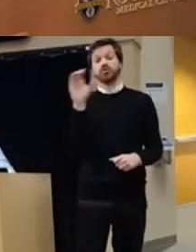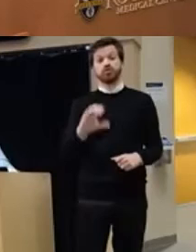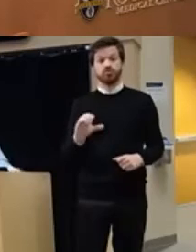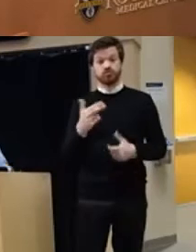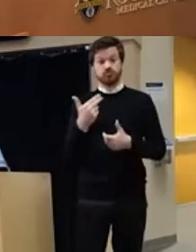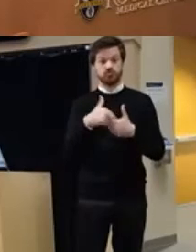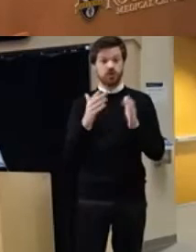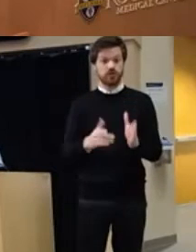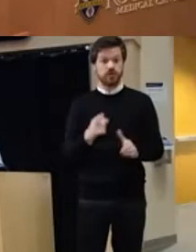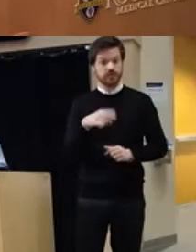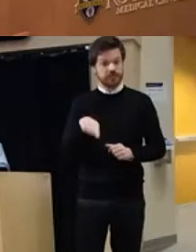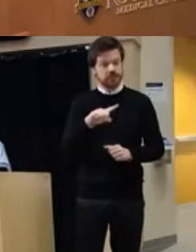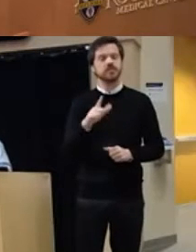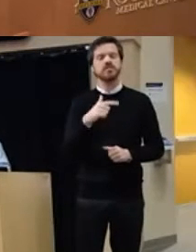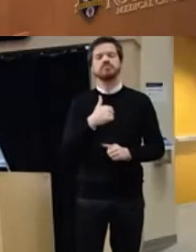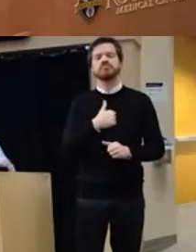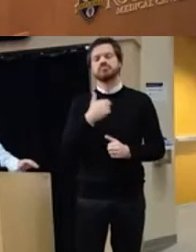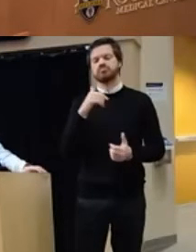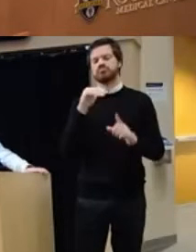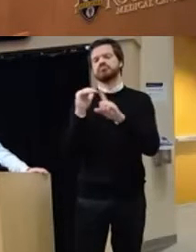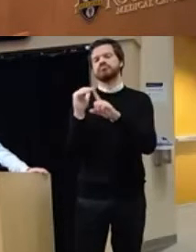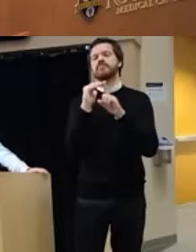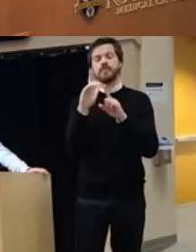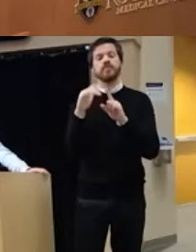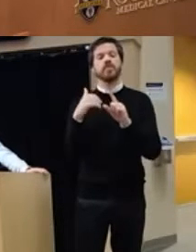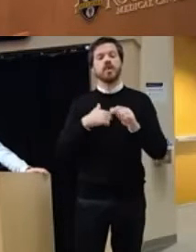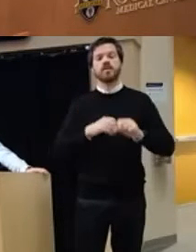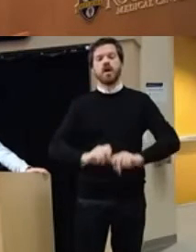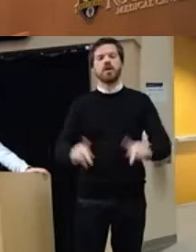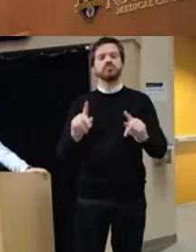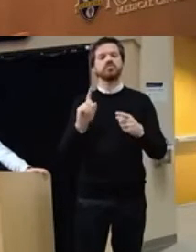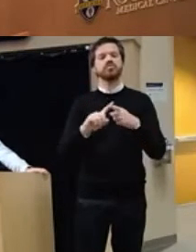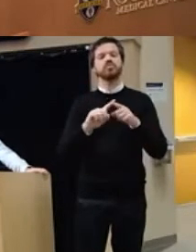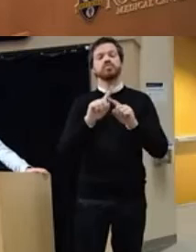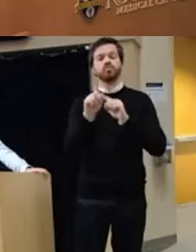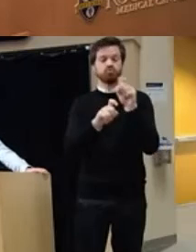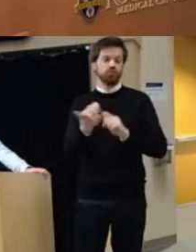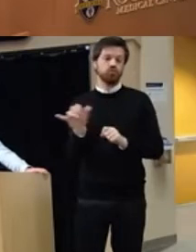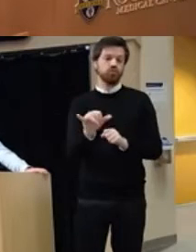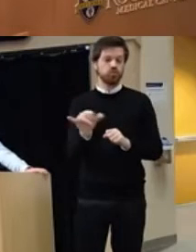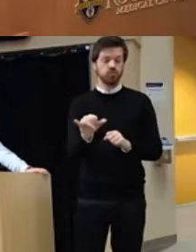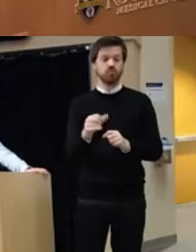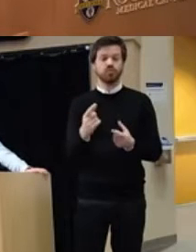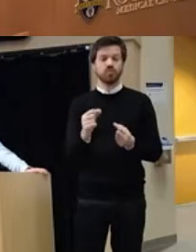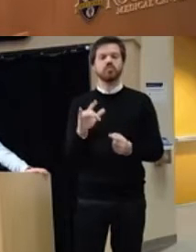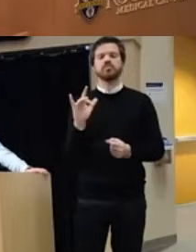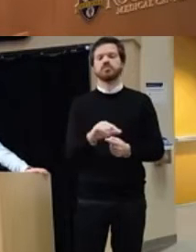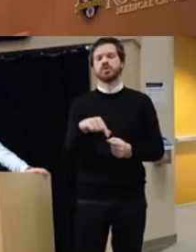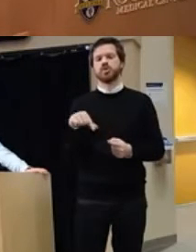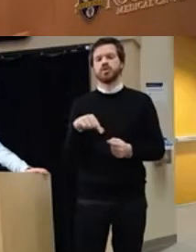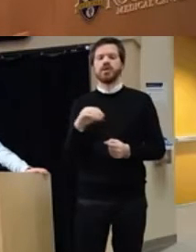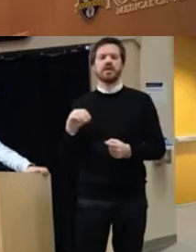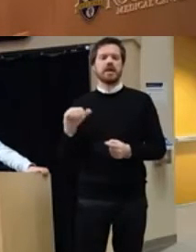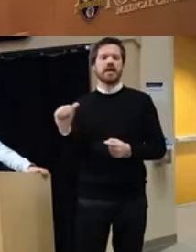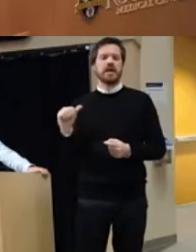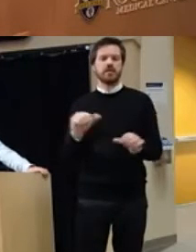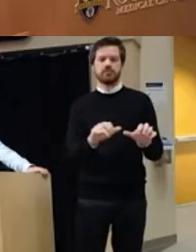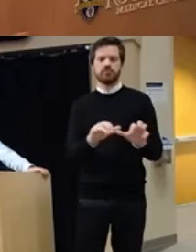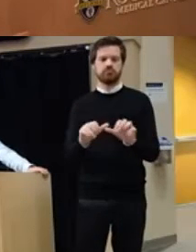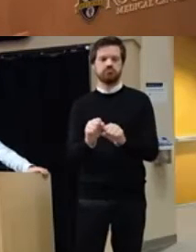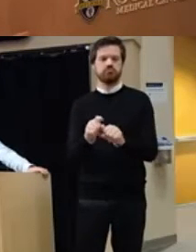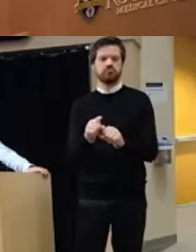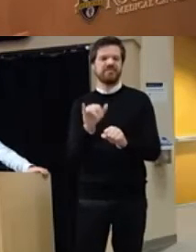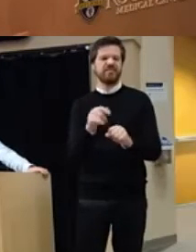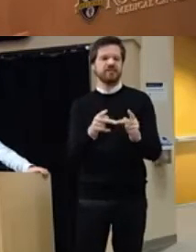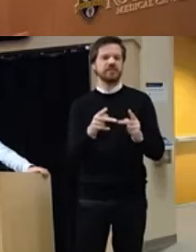you that uh um you have the option of uh putting questions uh in the Q&A uh the chat option uh on